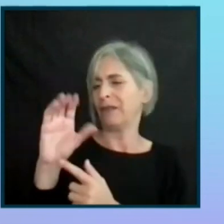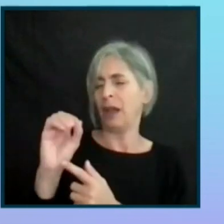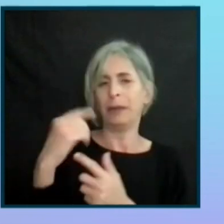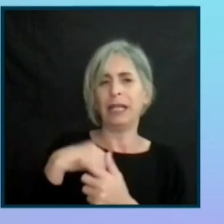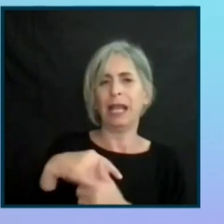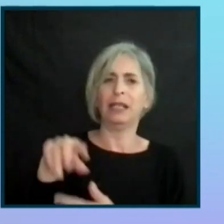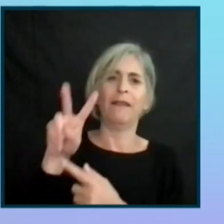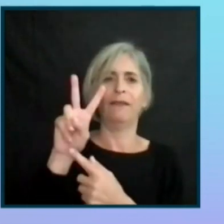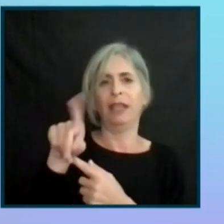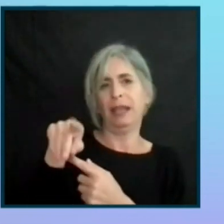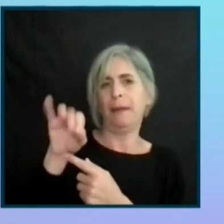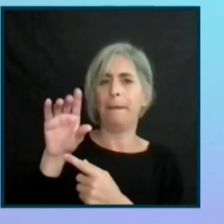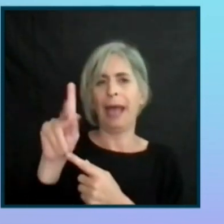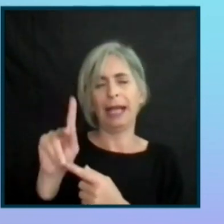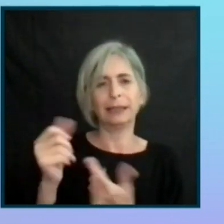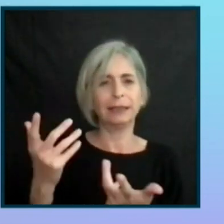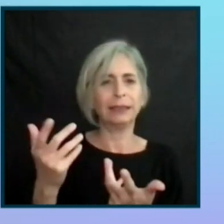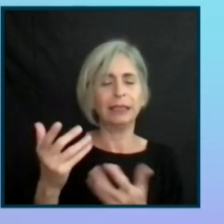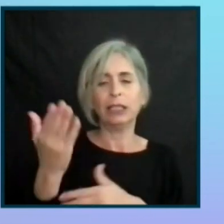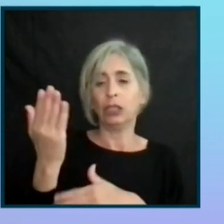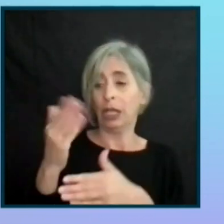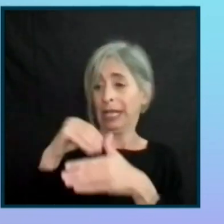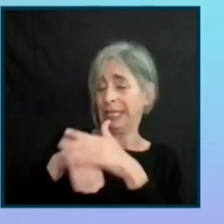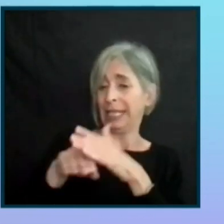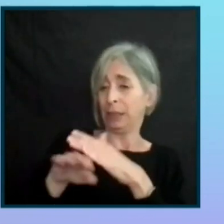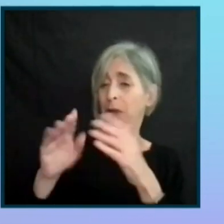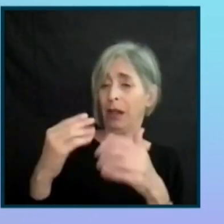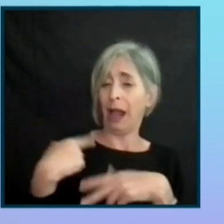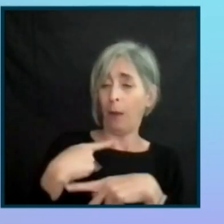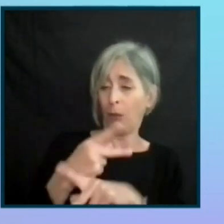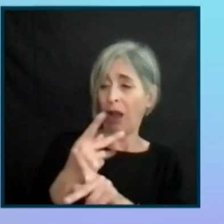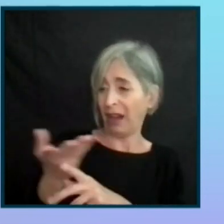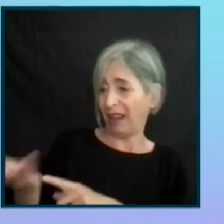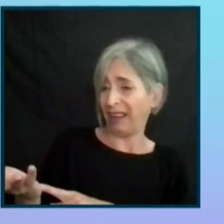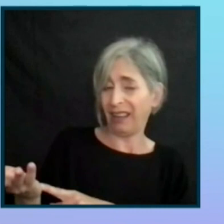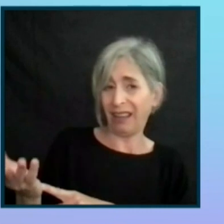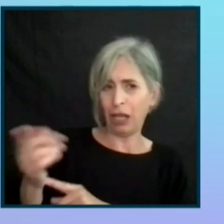with BPETS and say, this is how our accessible our product is. And then of course, as you mentioned,